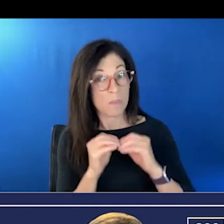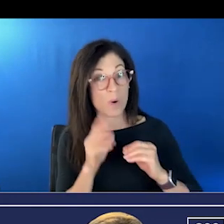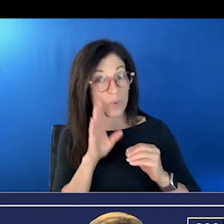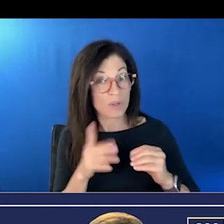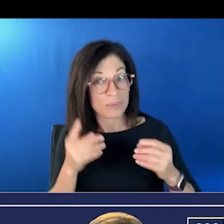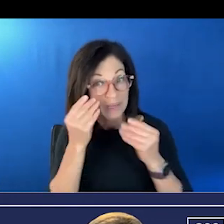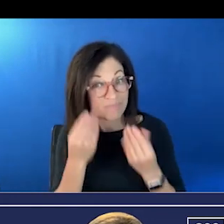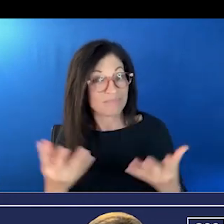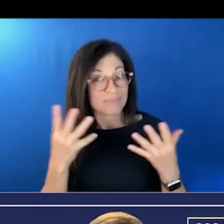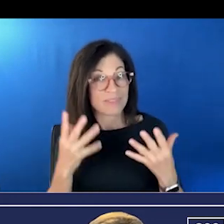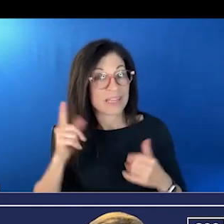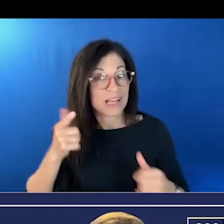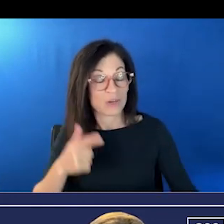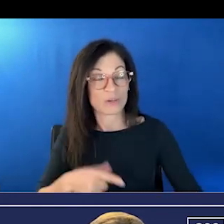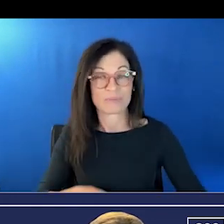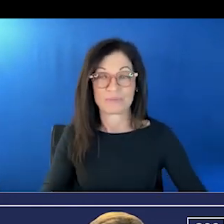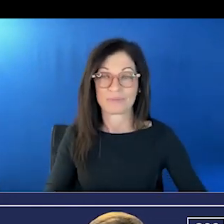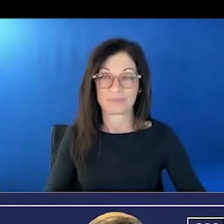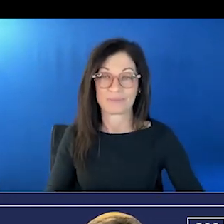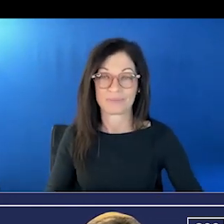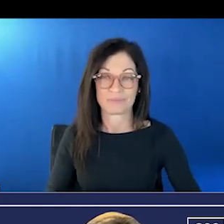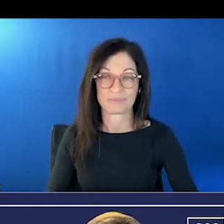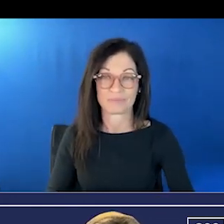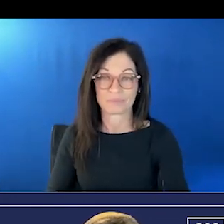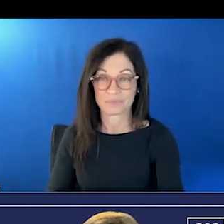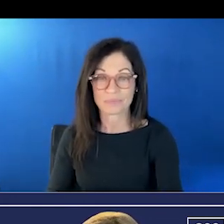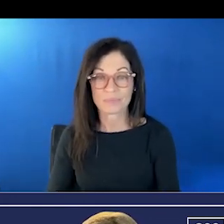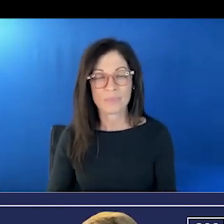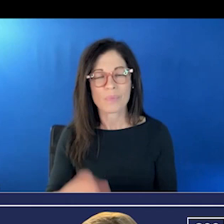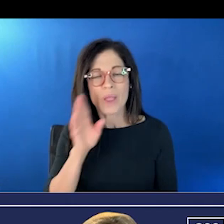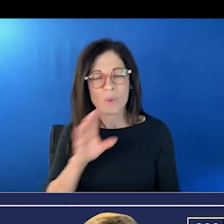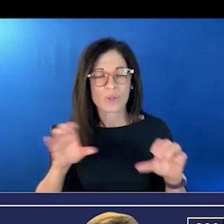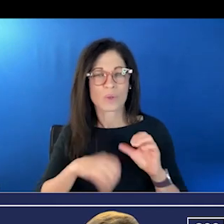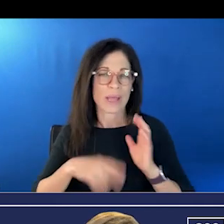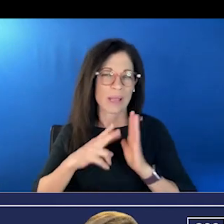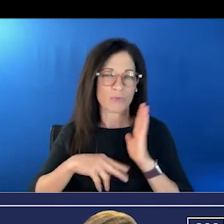I AM SURE THEY ARE GOING TO DO A READ OUT OR SOMETHING TO SHARE WITH